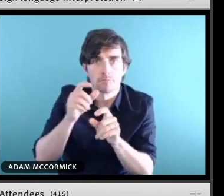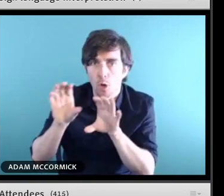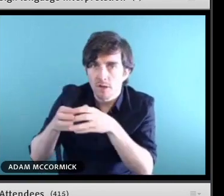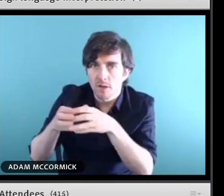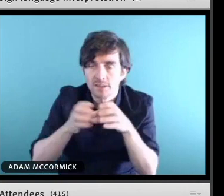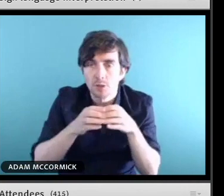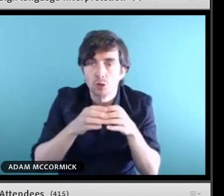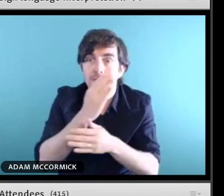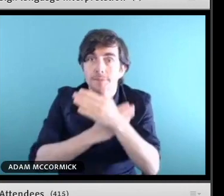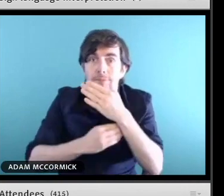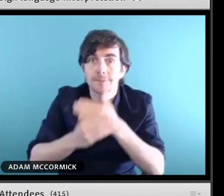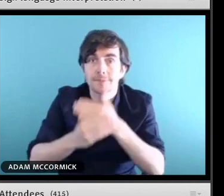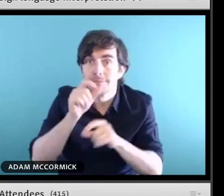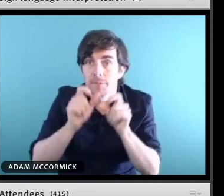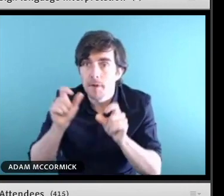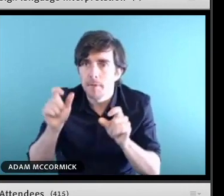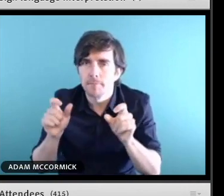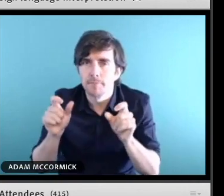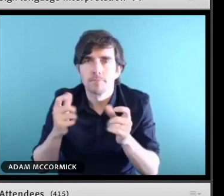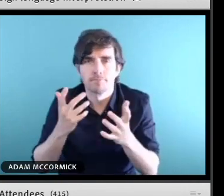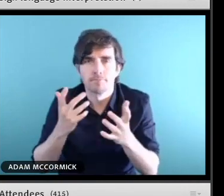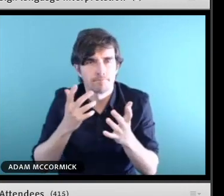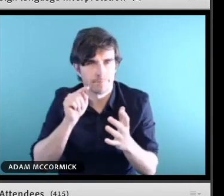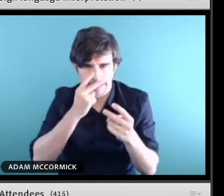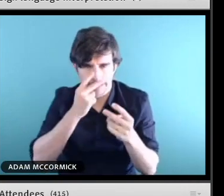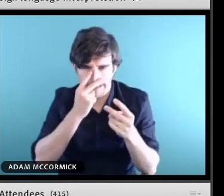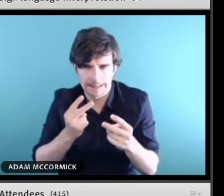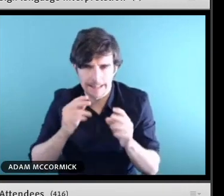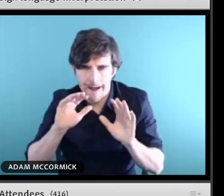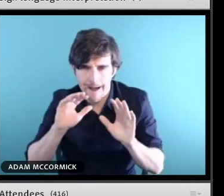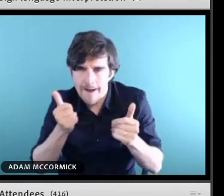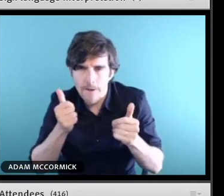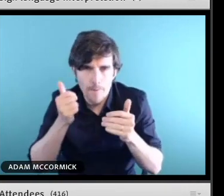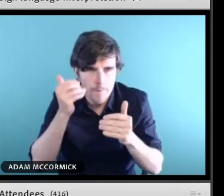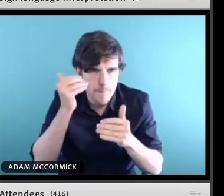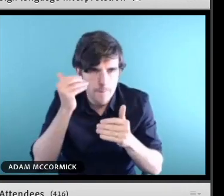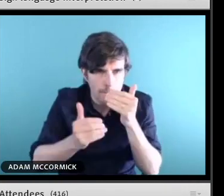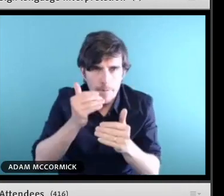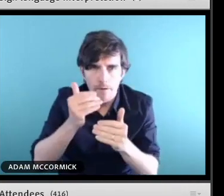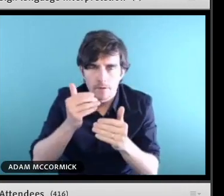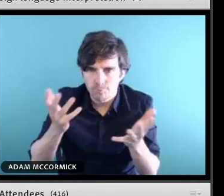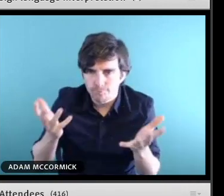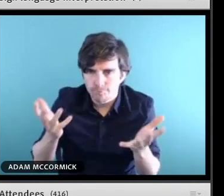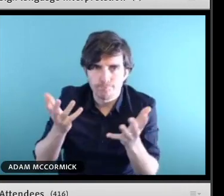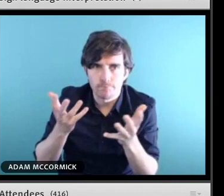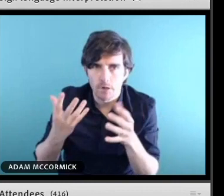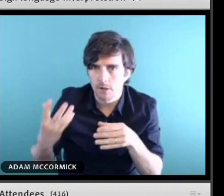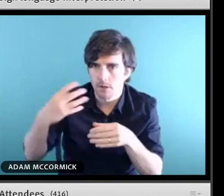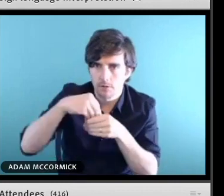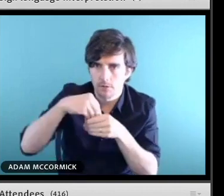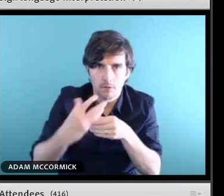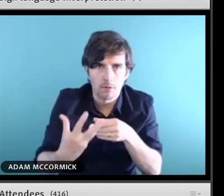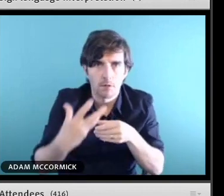second overarching consideration included in the note is desegregation of data which